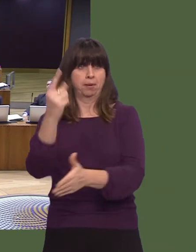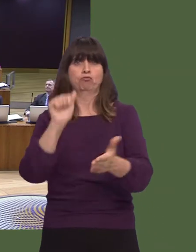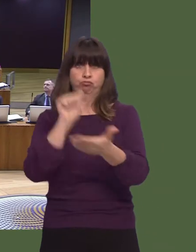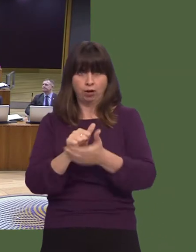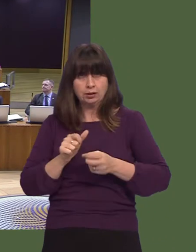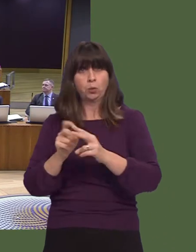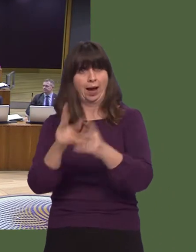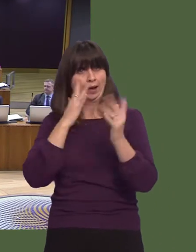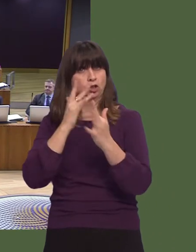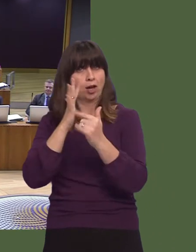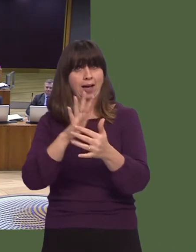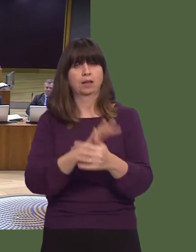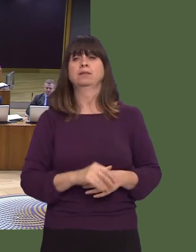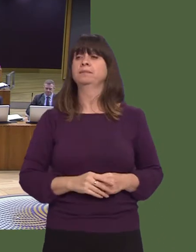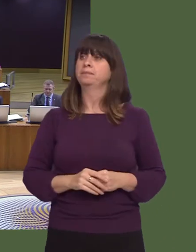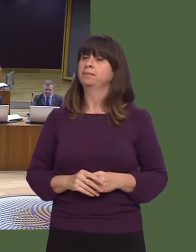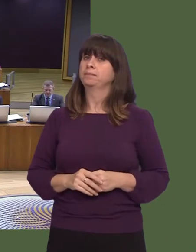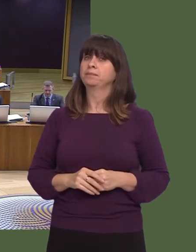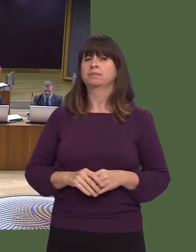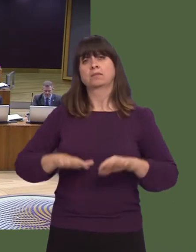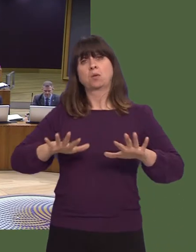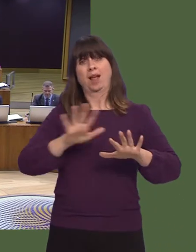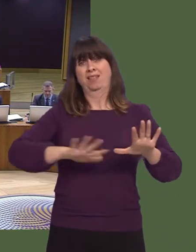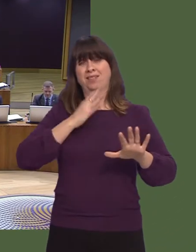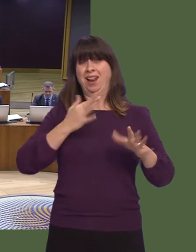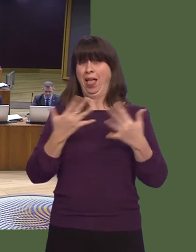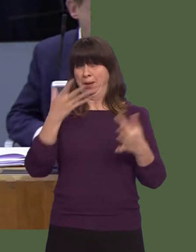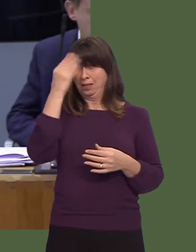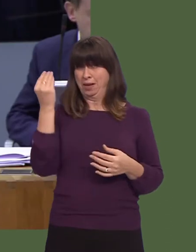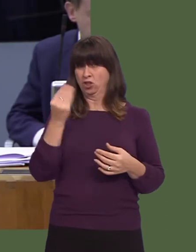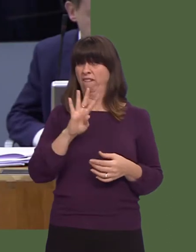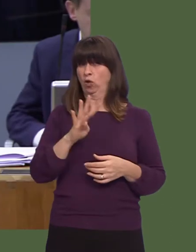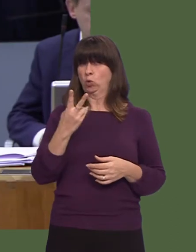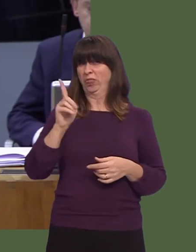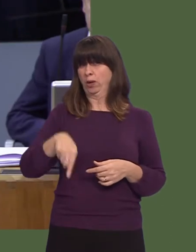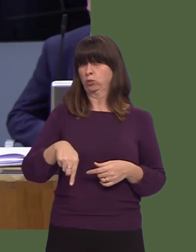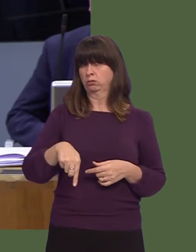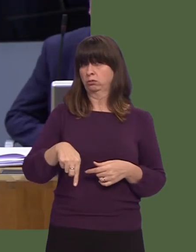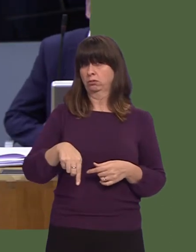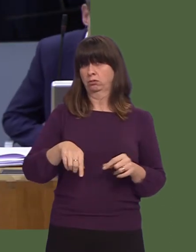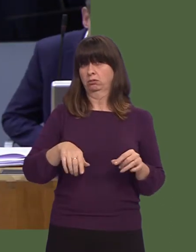to Health in Wales, dementia affects over 42,000 people in Wales alone, and it's estimated